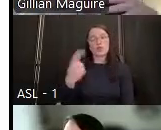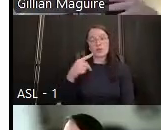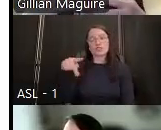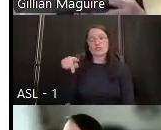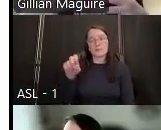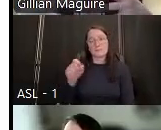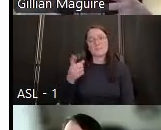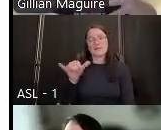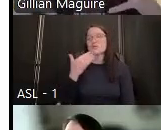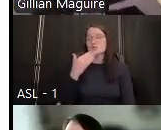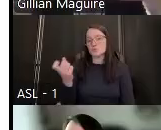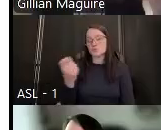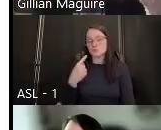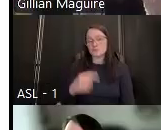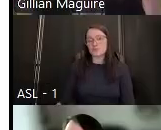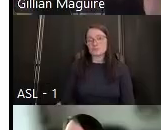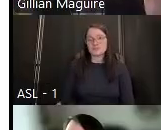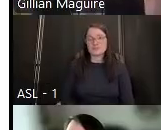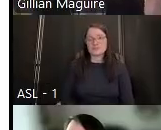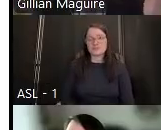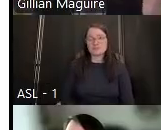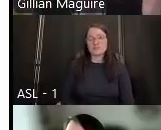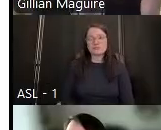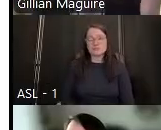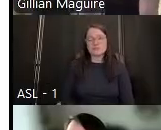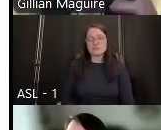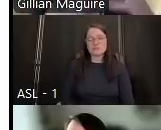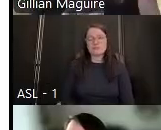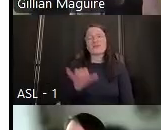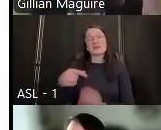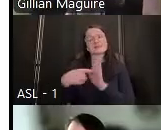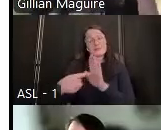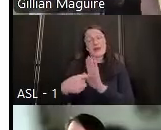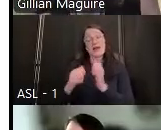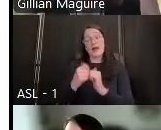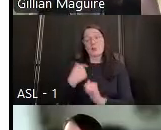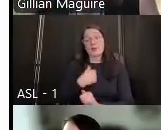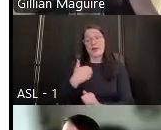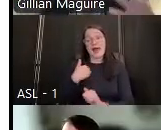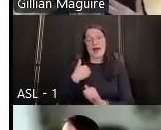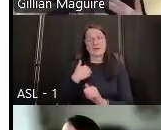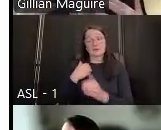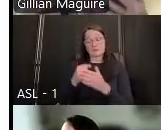this is has exponential influence. Um, and the answer to that is not enough. As far as I know,